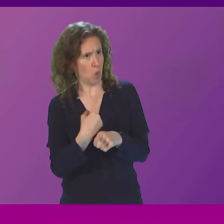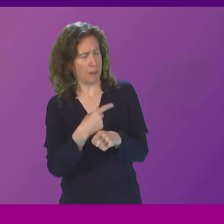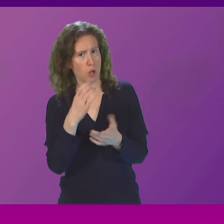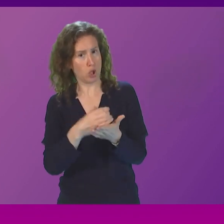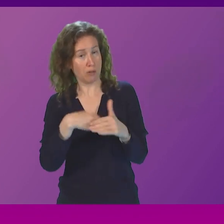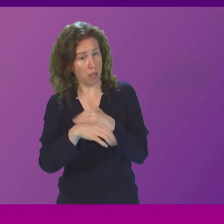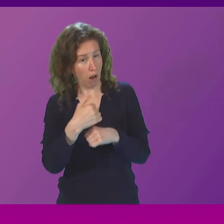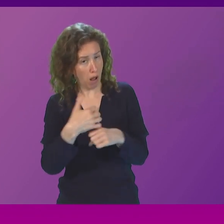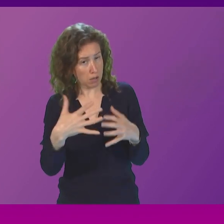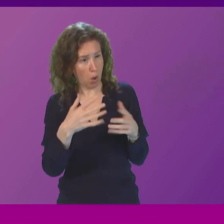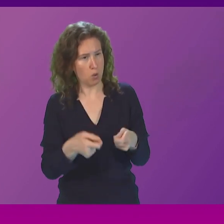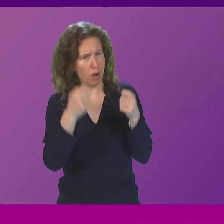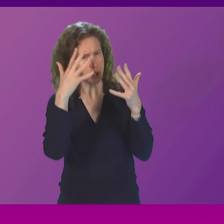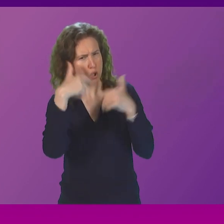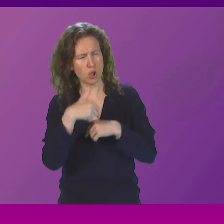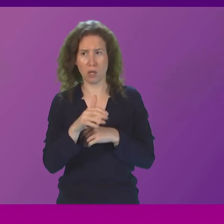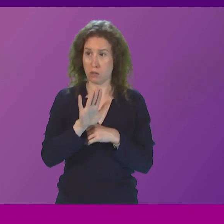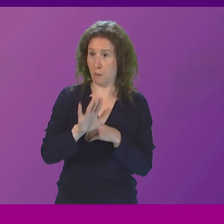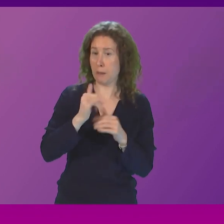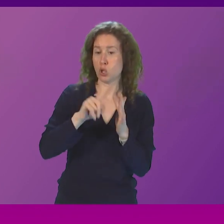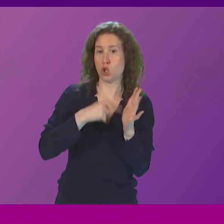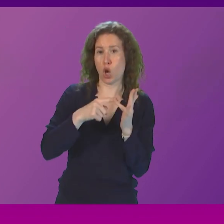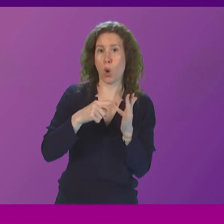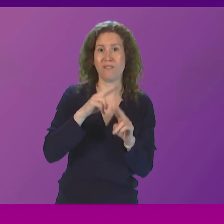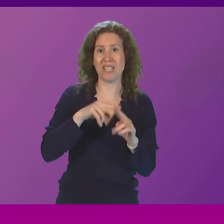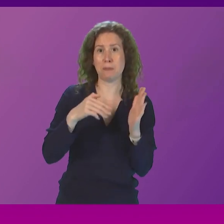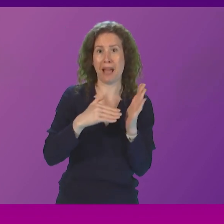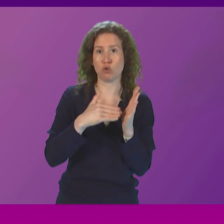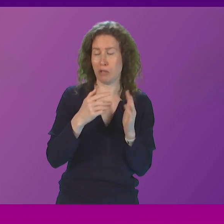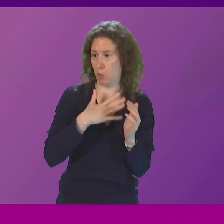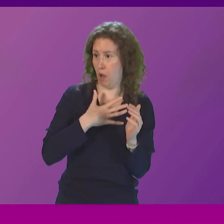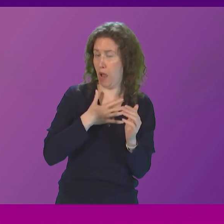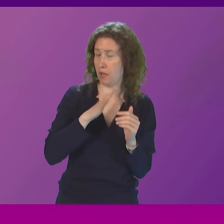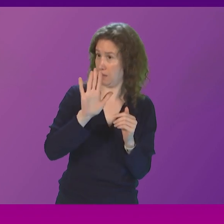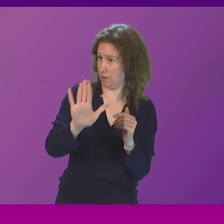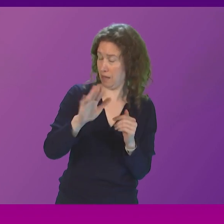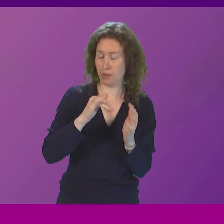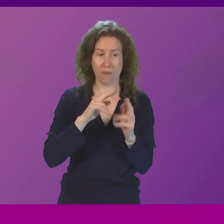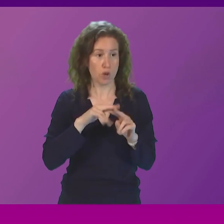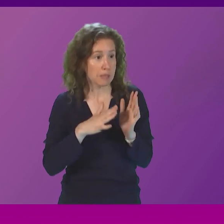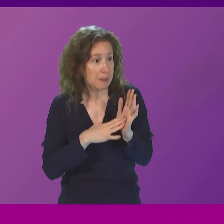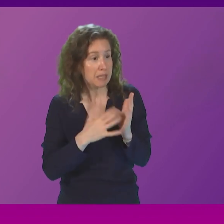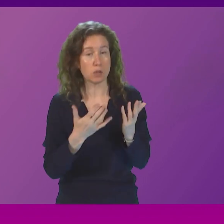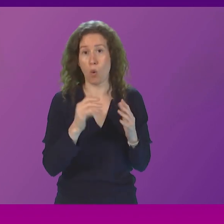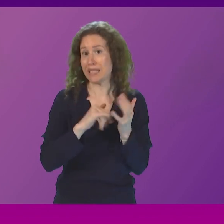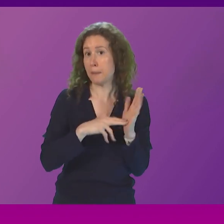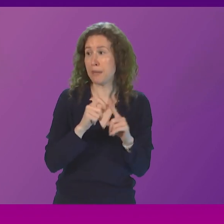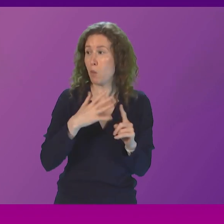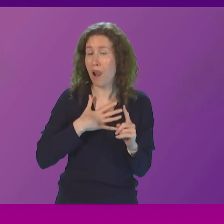so perhaps Joe FitzPatrick, the First Minister and SNP members will listen to what Homeless